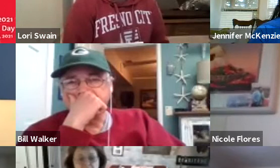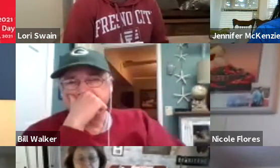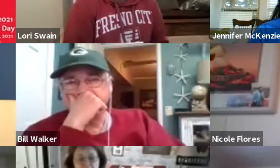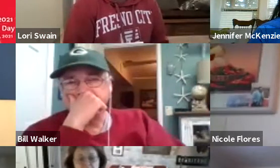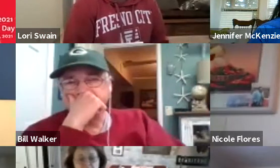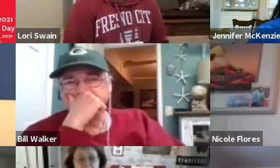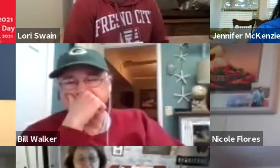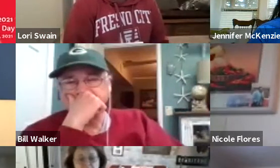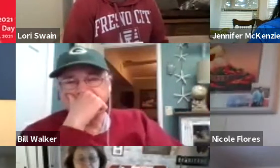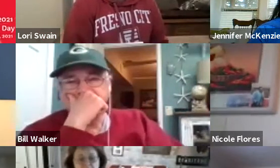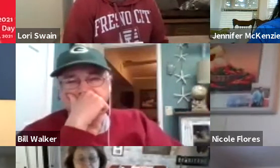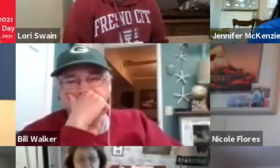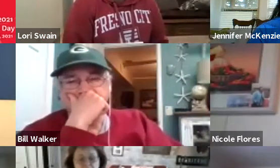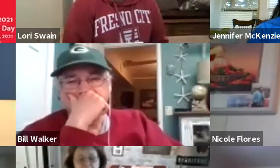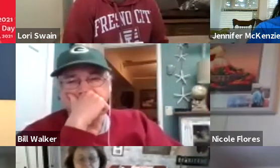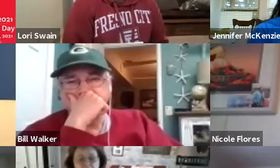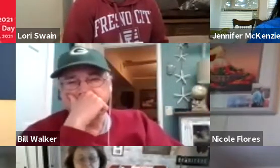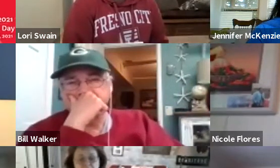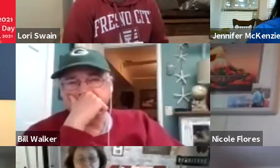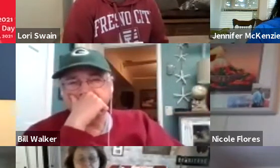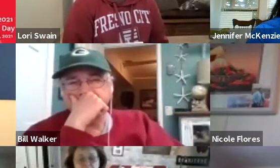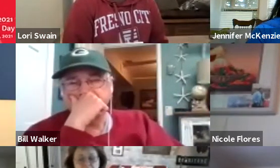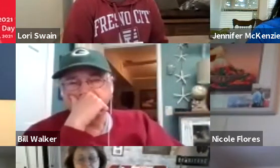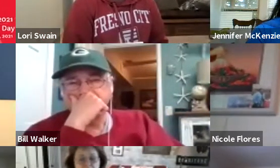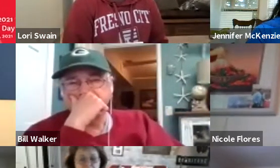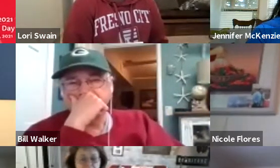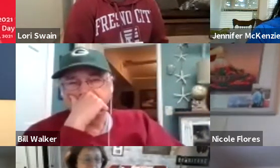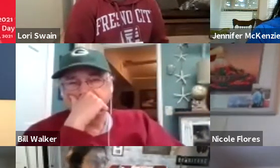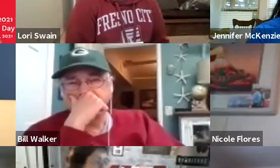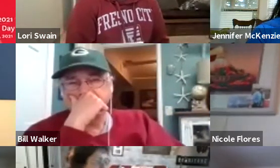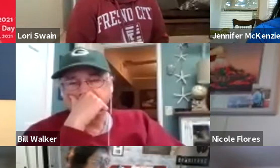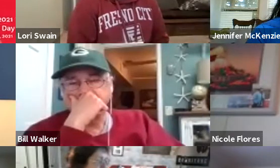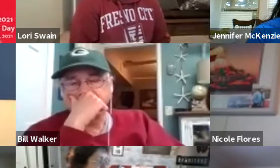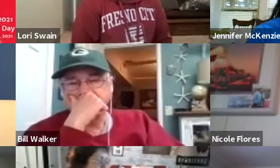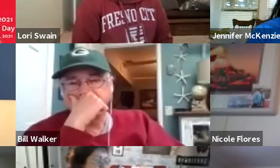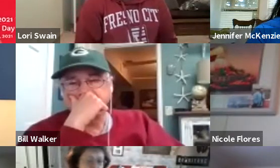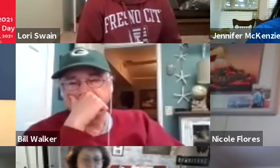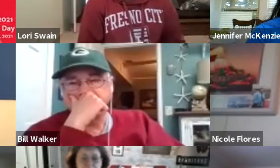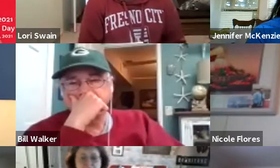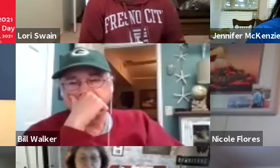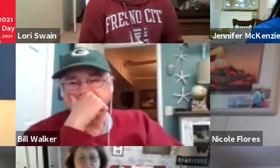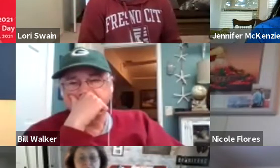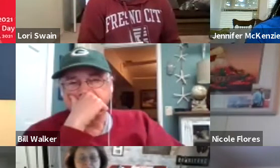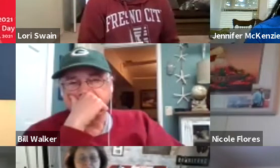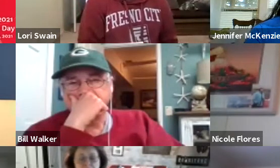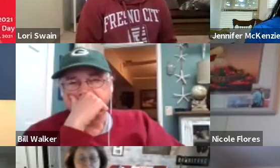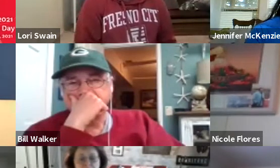our small certificate programs. I have the opportunity to talk to them I have an opportunity to reach out and talk to those